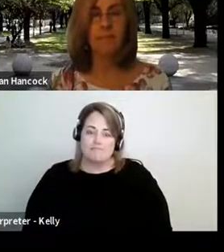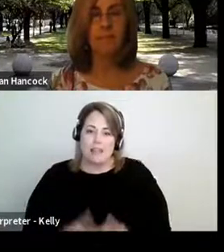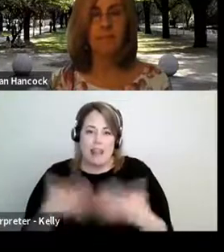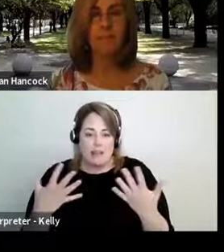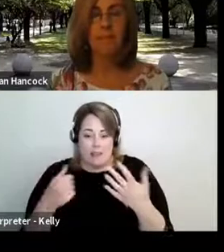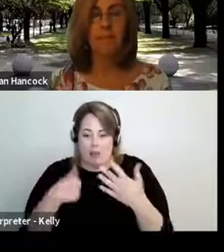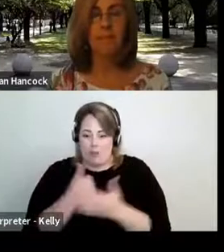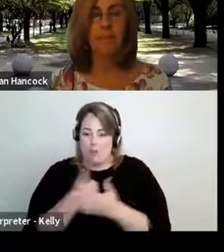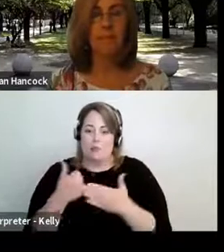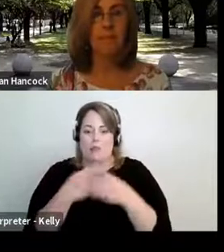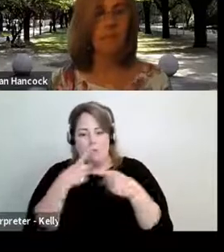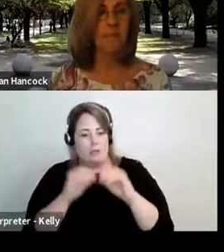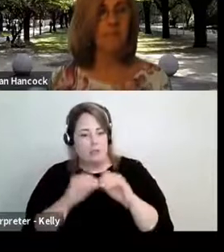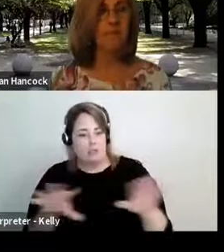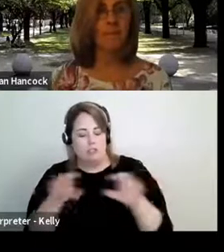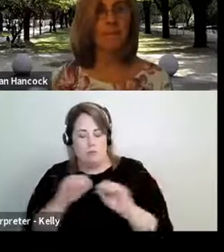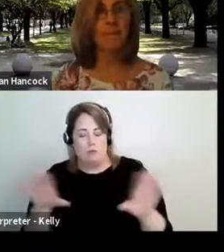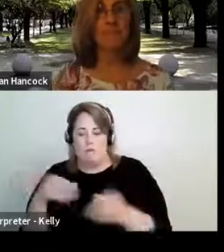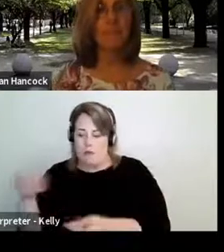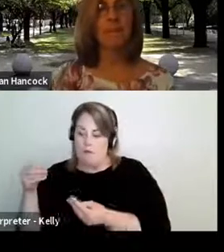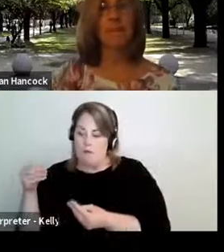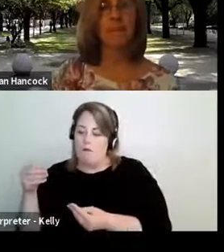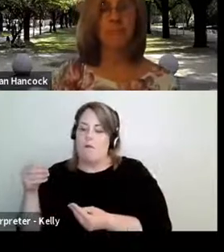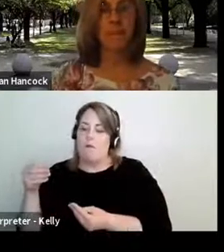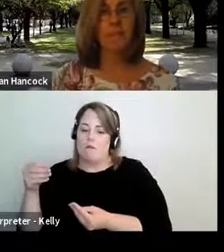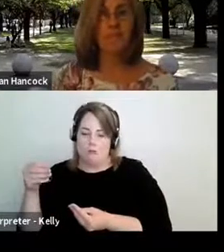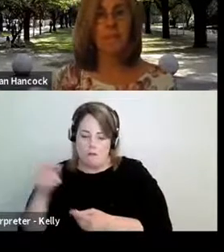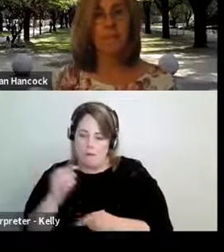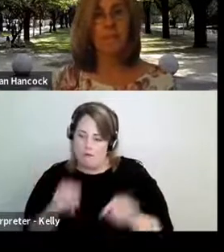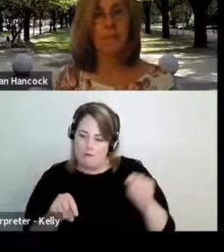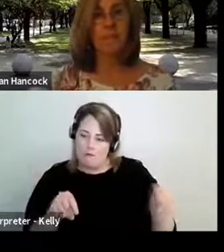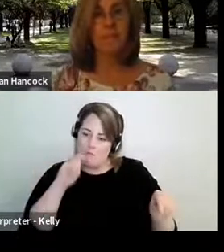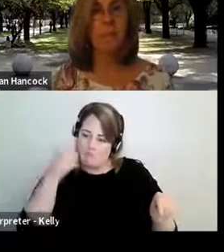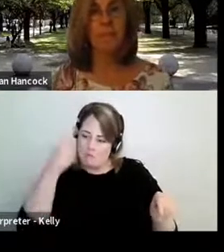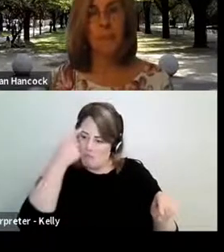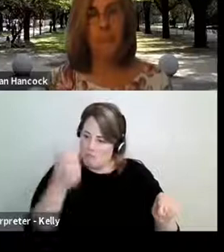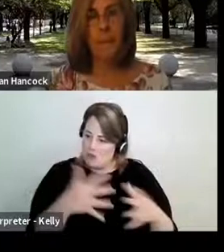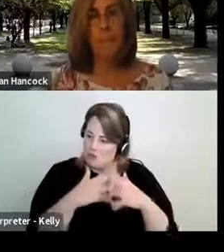that I think the mentees and the mentors would find of use and they can use that as a basis